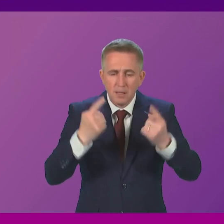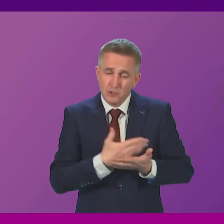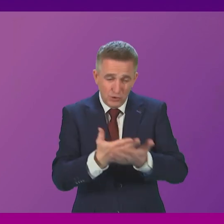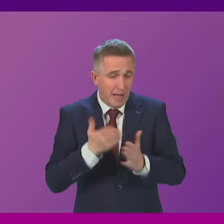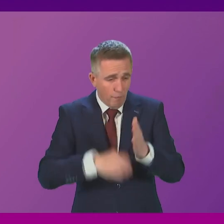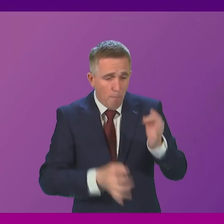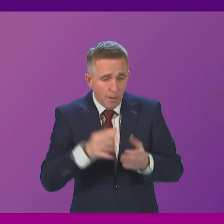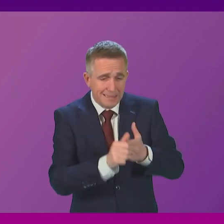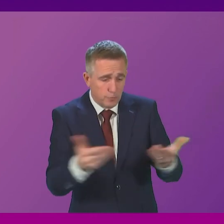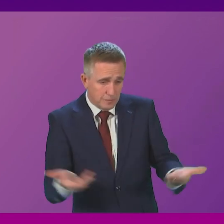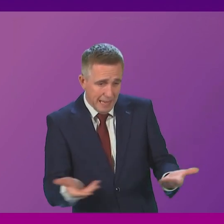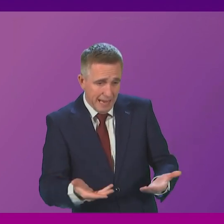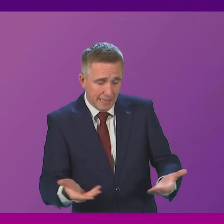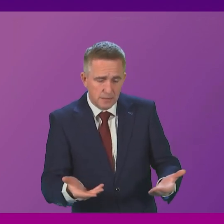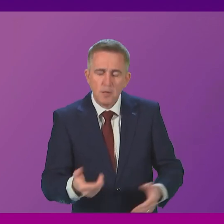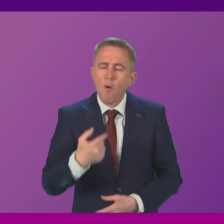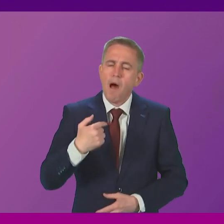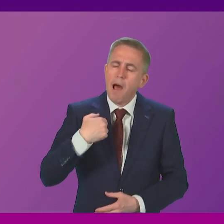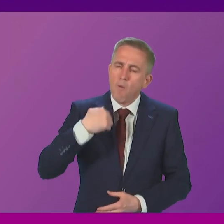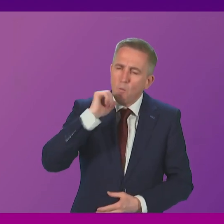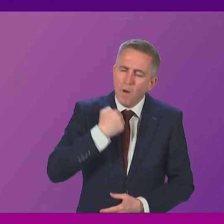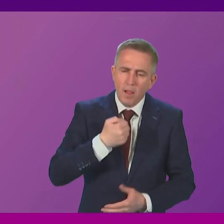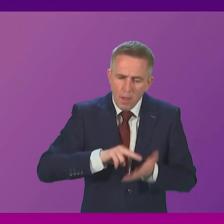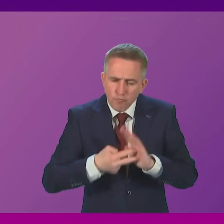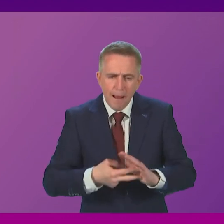That is why I will request early meetings with the leaders of other parties in the chamber.